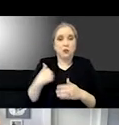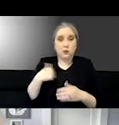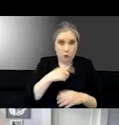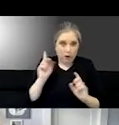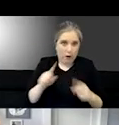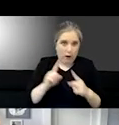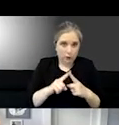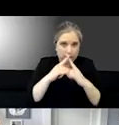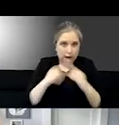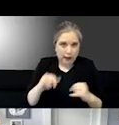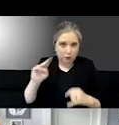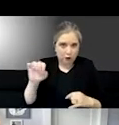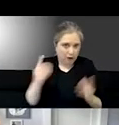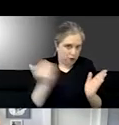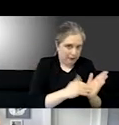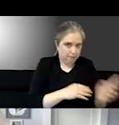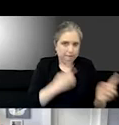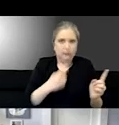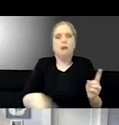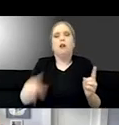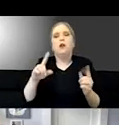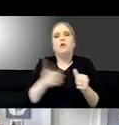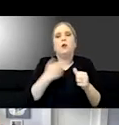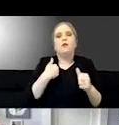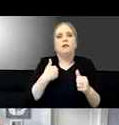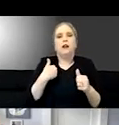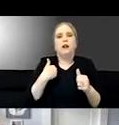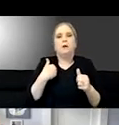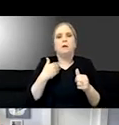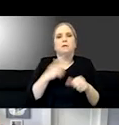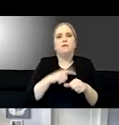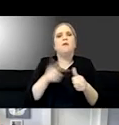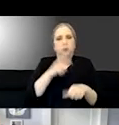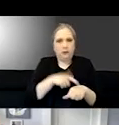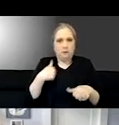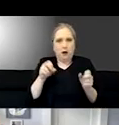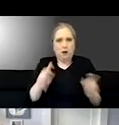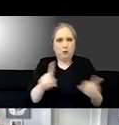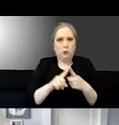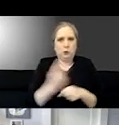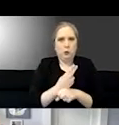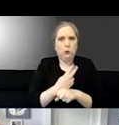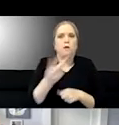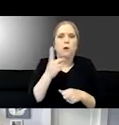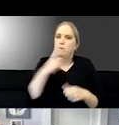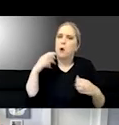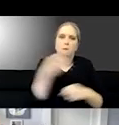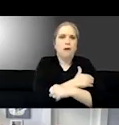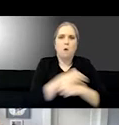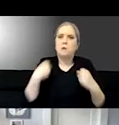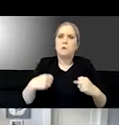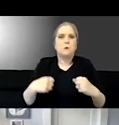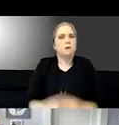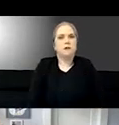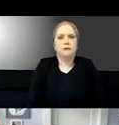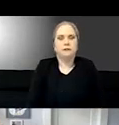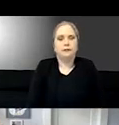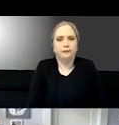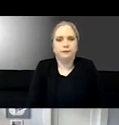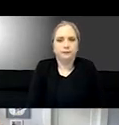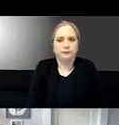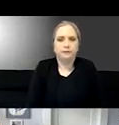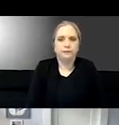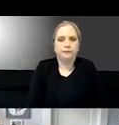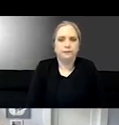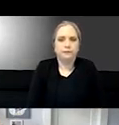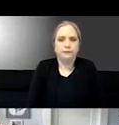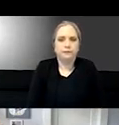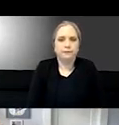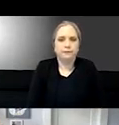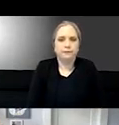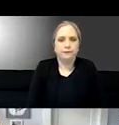So, I don't -- there are camps -- there's a lot of camps, if I can just pursue this with you for a second, that are very focused on kids with disabilities.